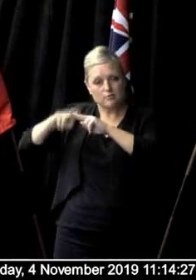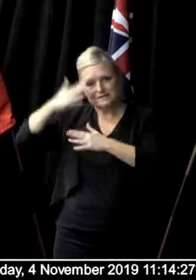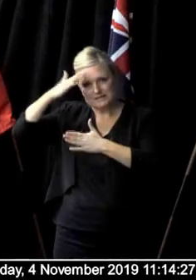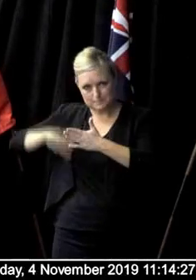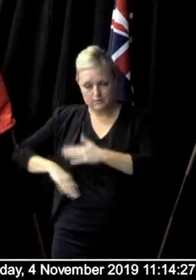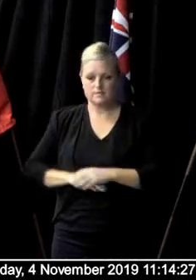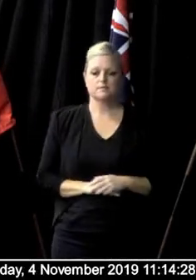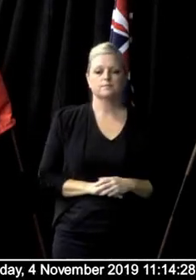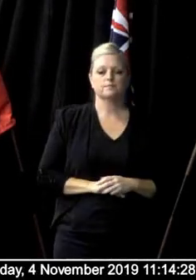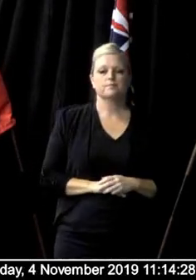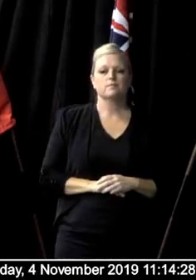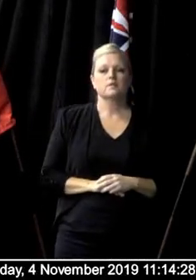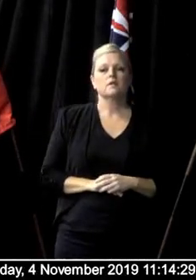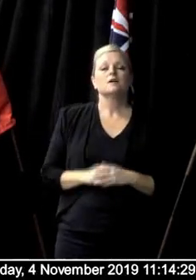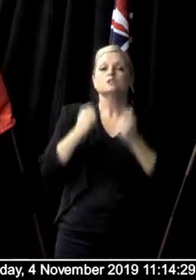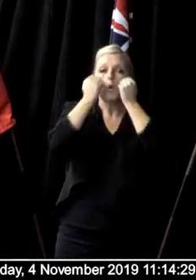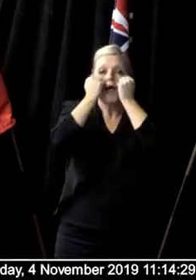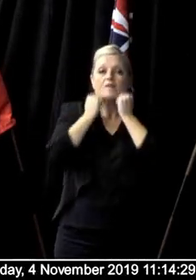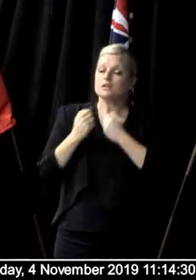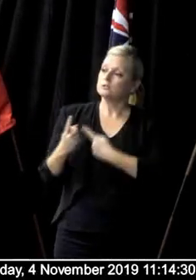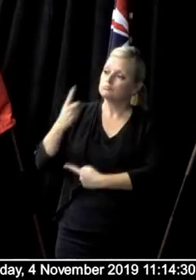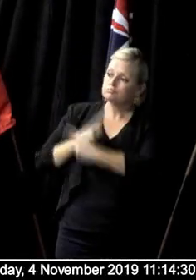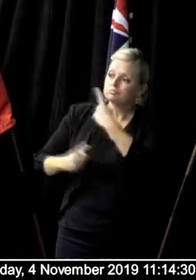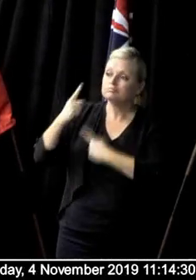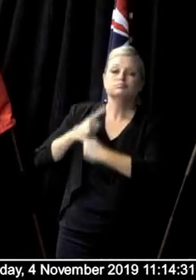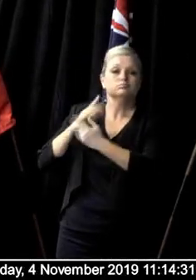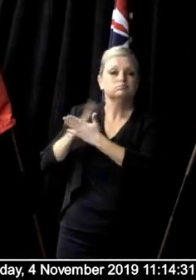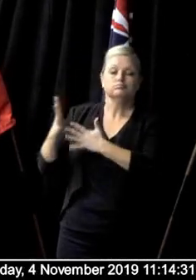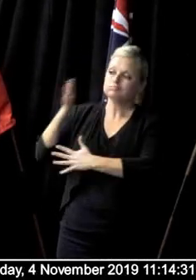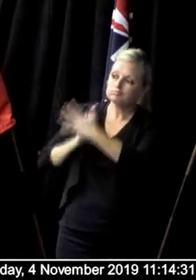Evidence of this type is of invaluable importance for the work that lies ahead.